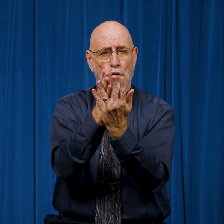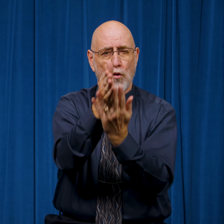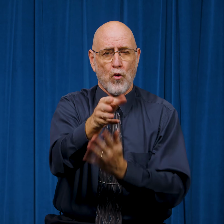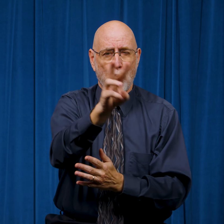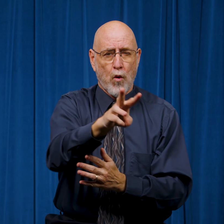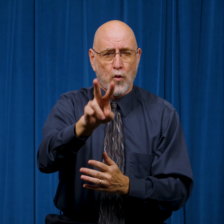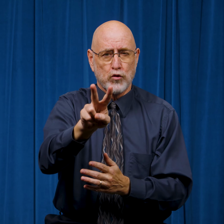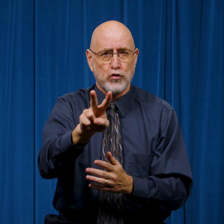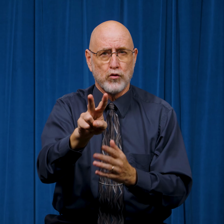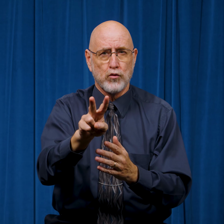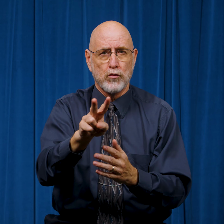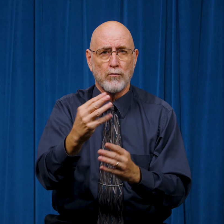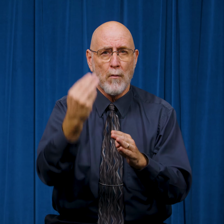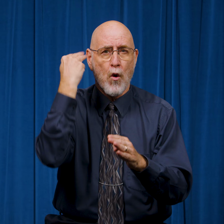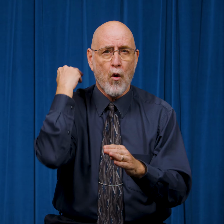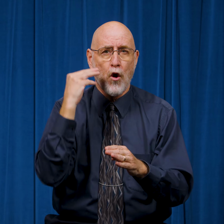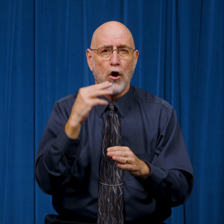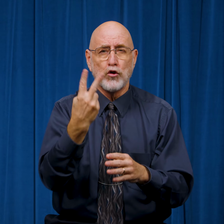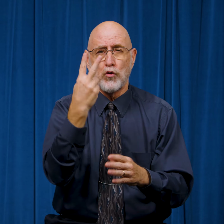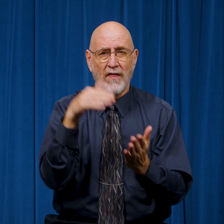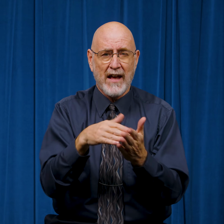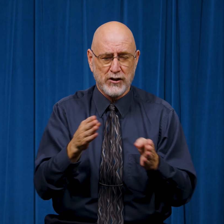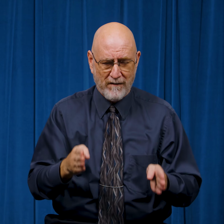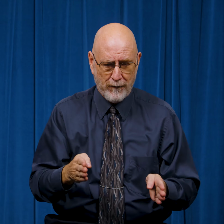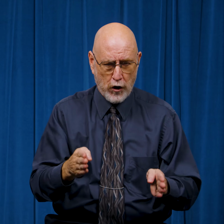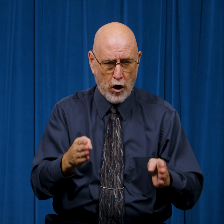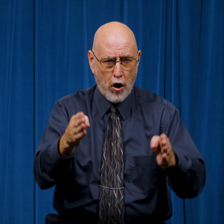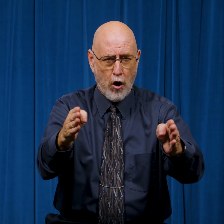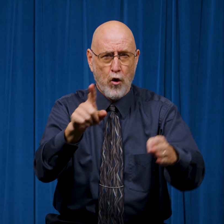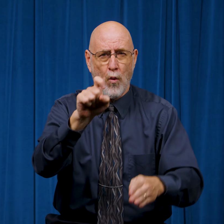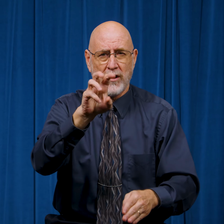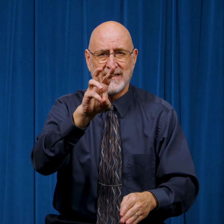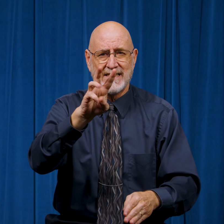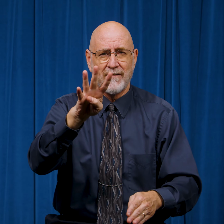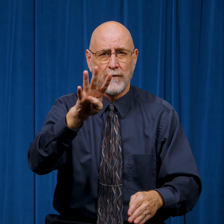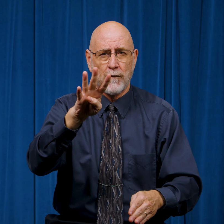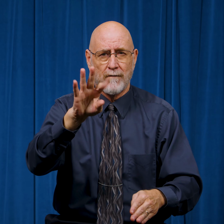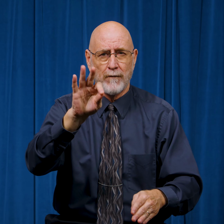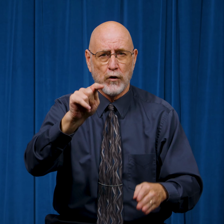through a 2000-foot long, 167-foot wide shallow reflecting pool